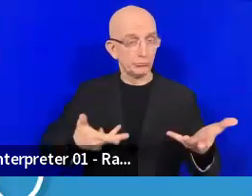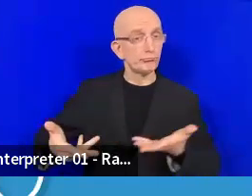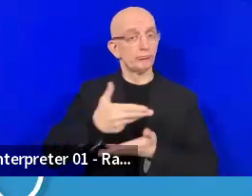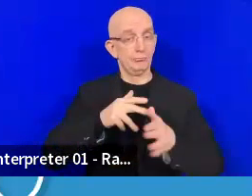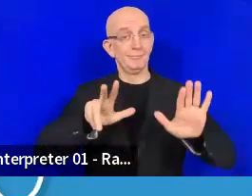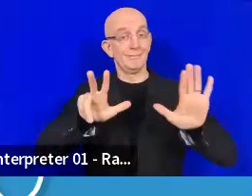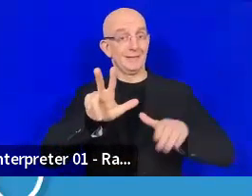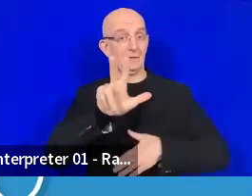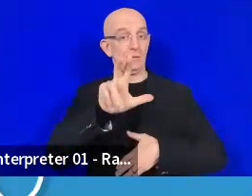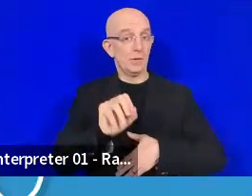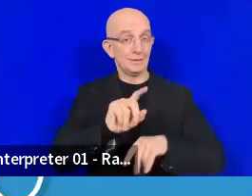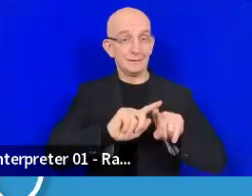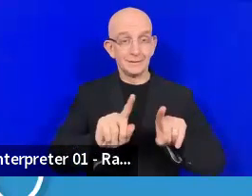and multilateral agencies.